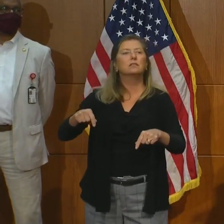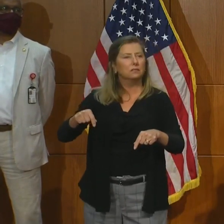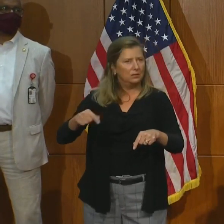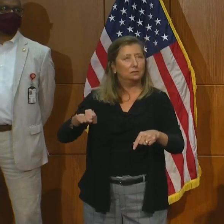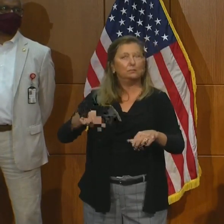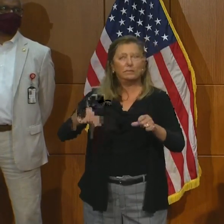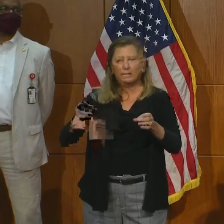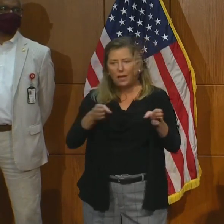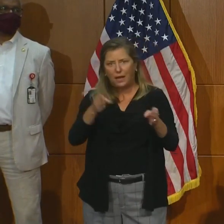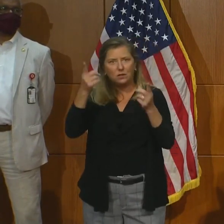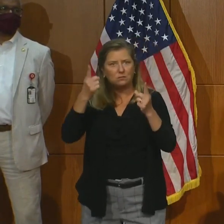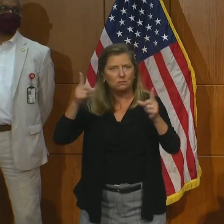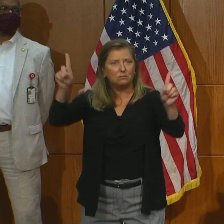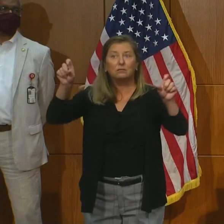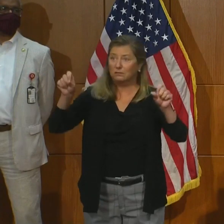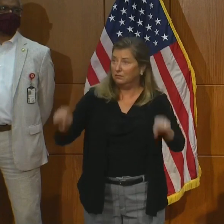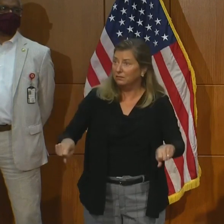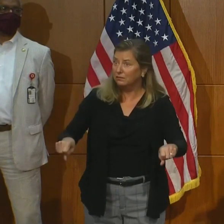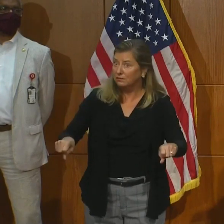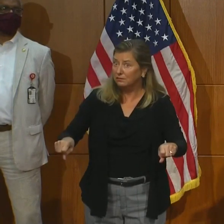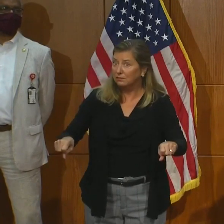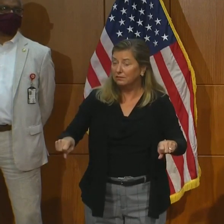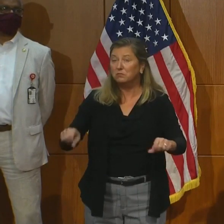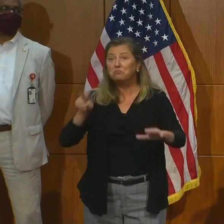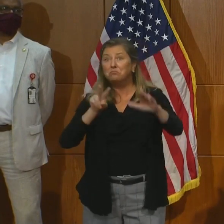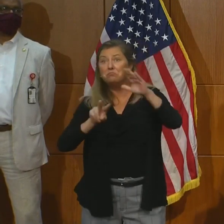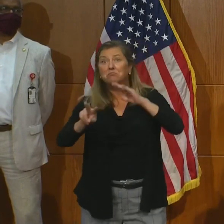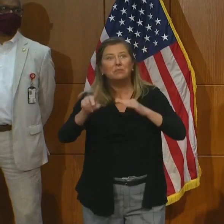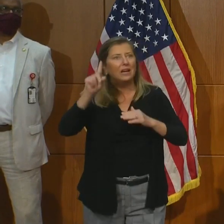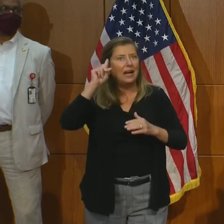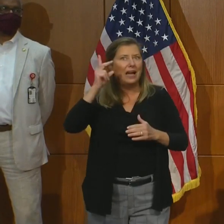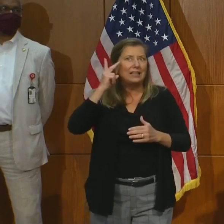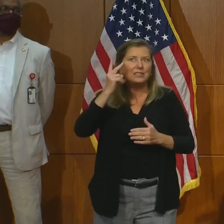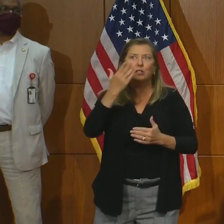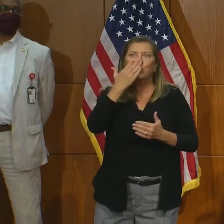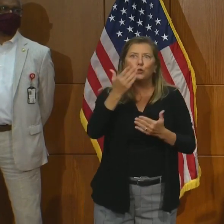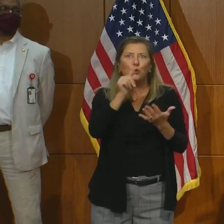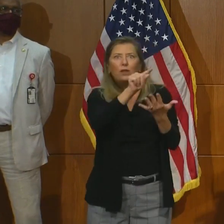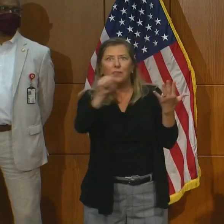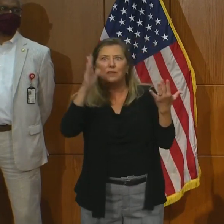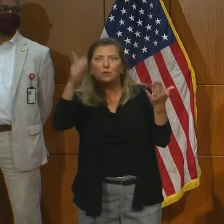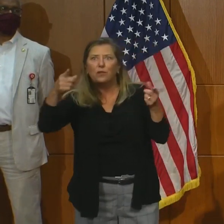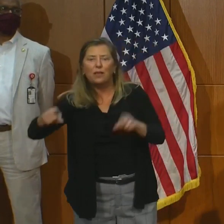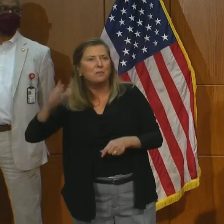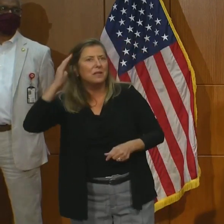THAT'S NOT A GOOD THING. SO I WANT EVERYONE TO KNOW THIS